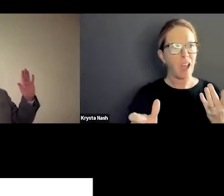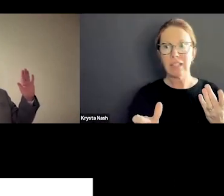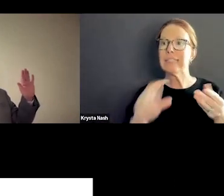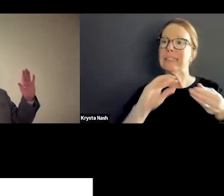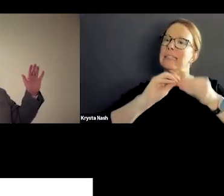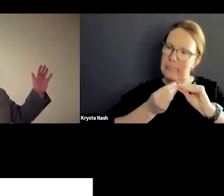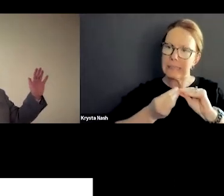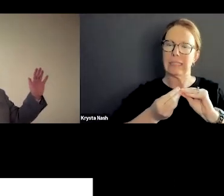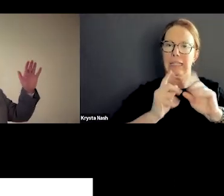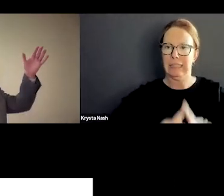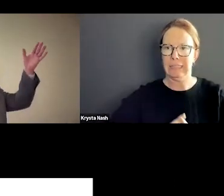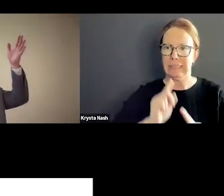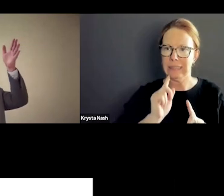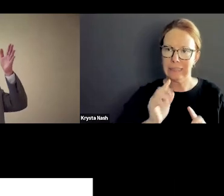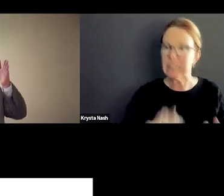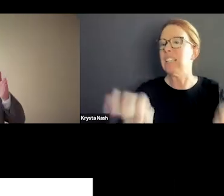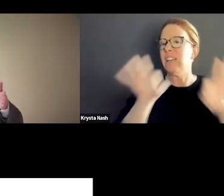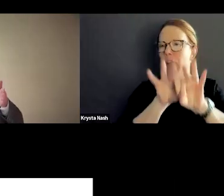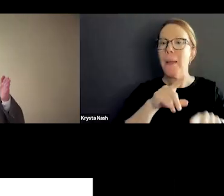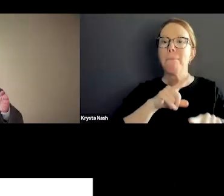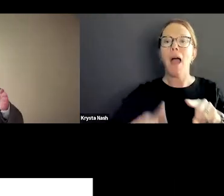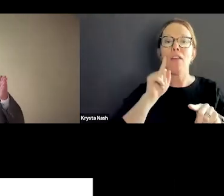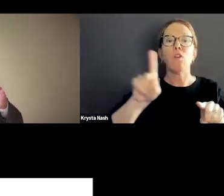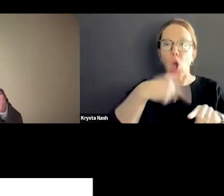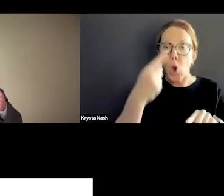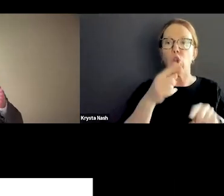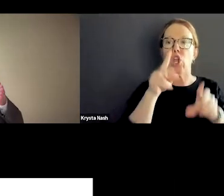However, if we then collapse and just look at those who actually smoke